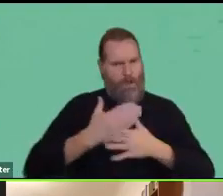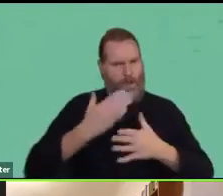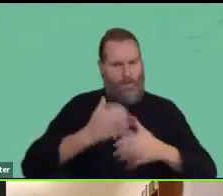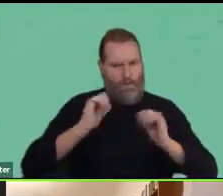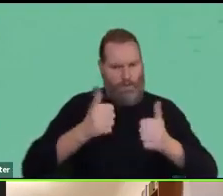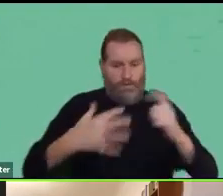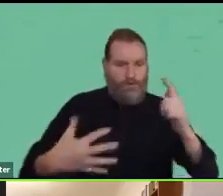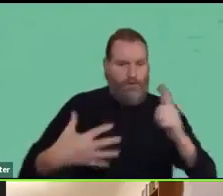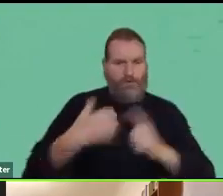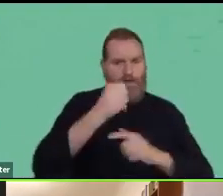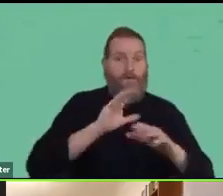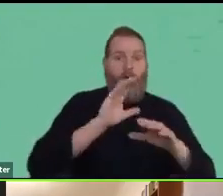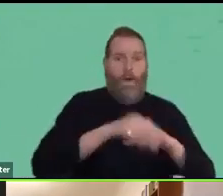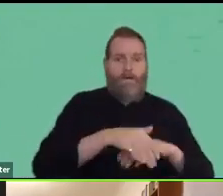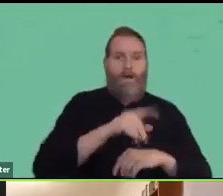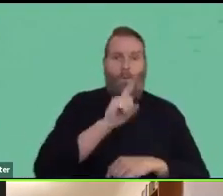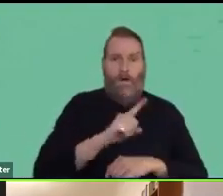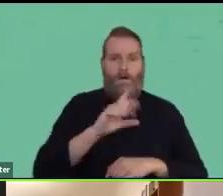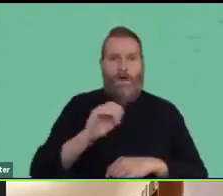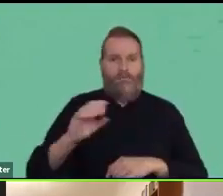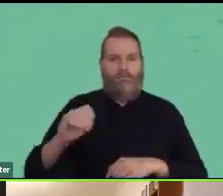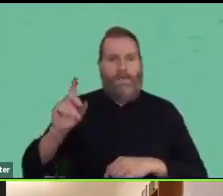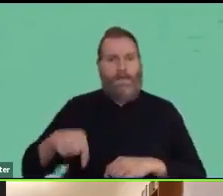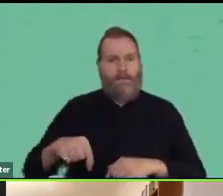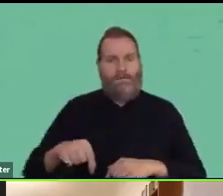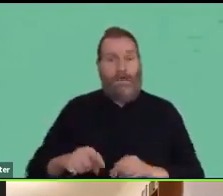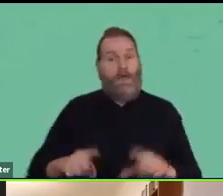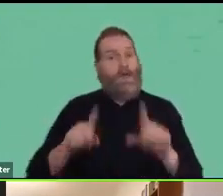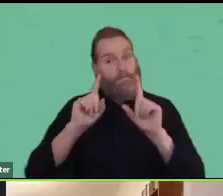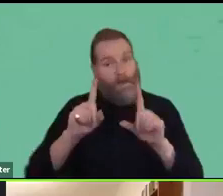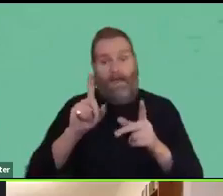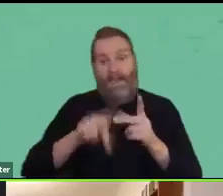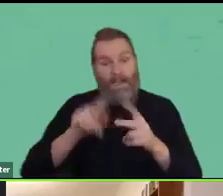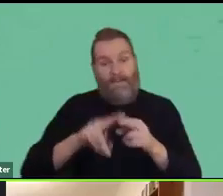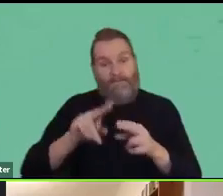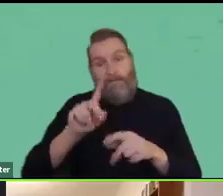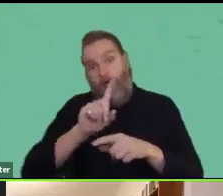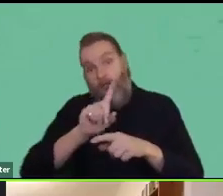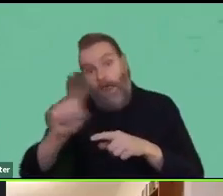but if it does come to industrial action and certainly the NEC’s view when it met last week